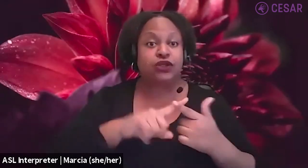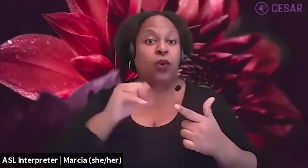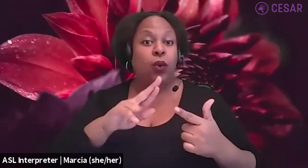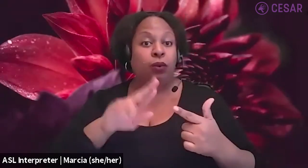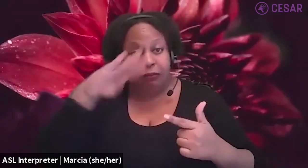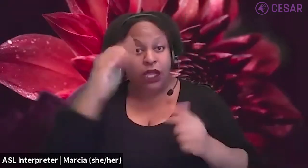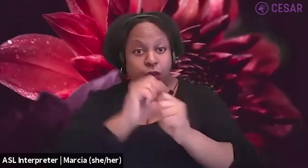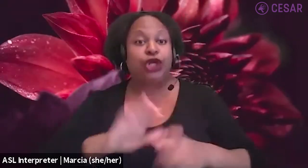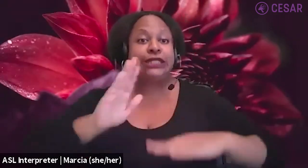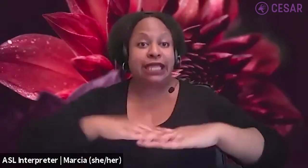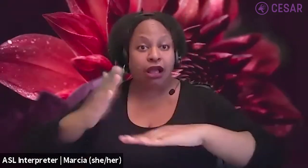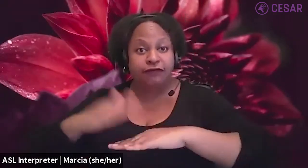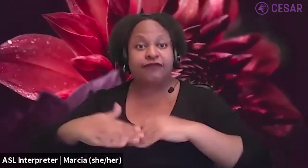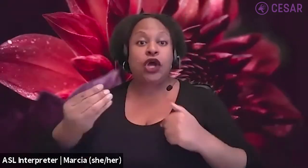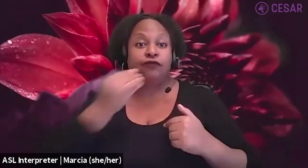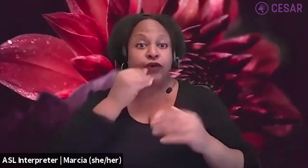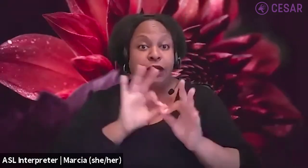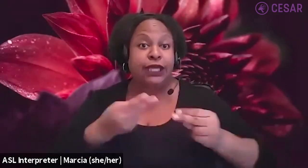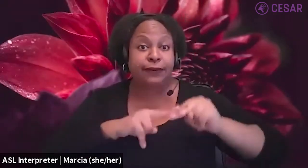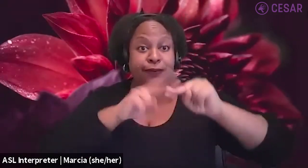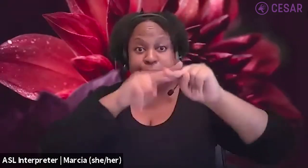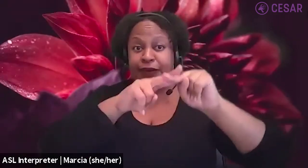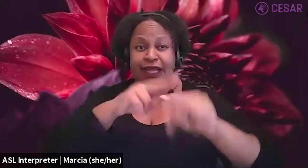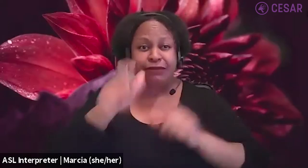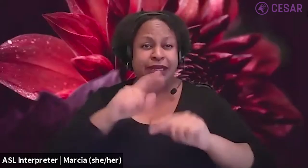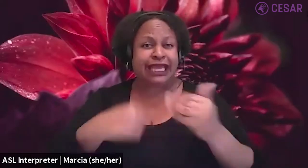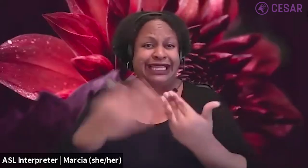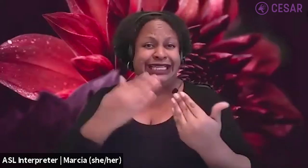Food prices are on the rise, people are not always able to order food online or pay for basic food